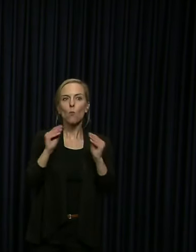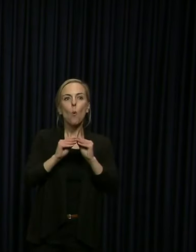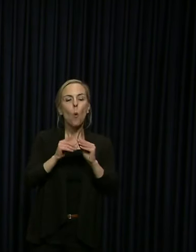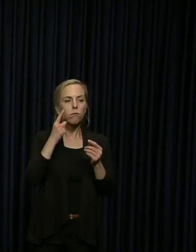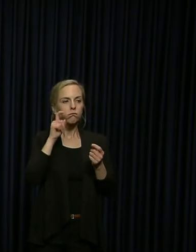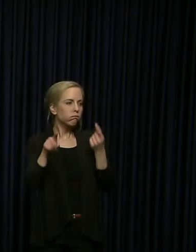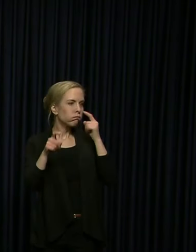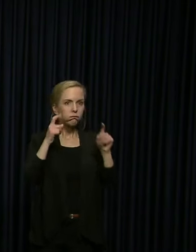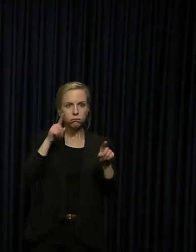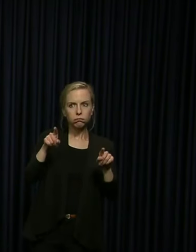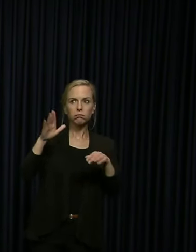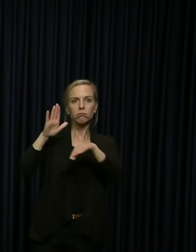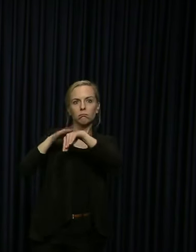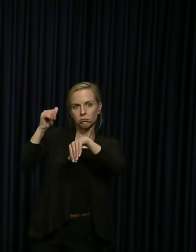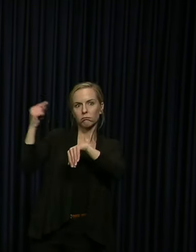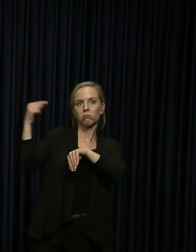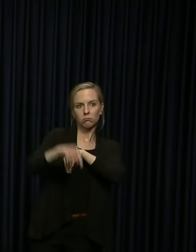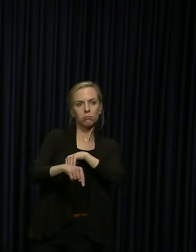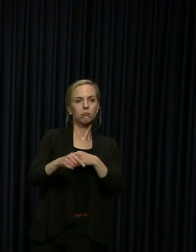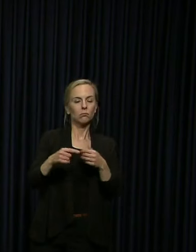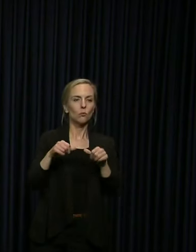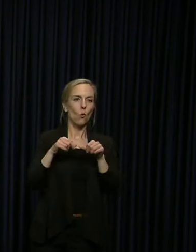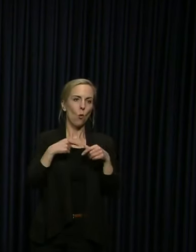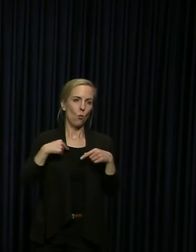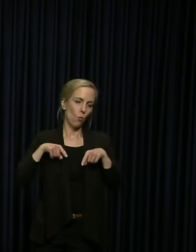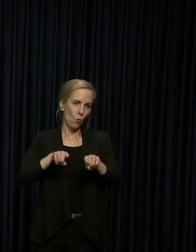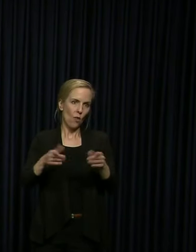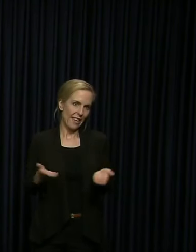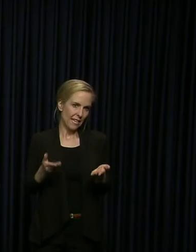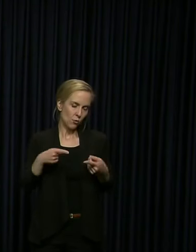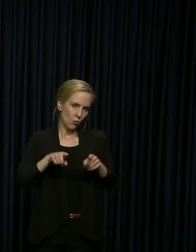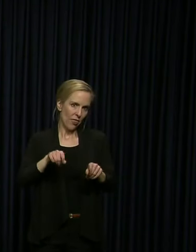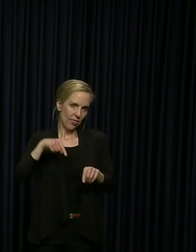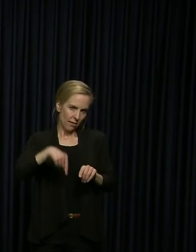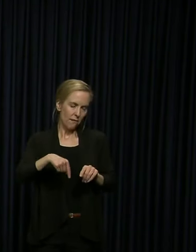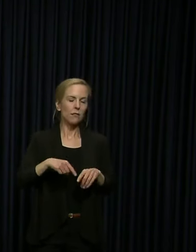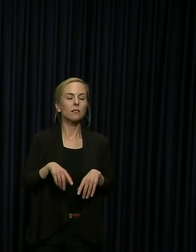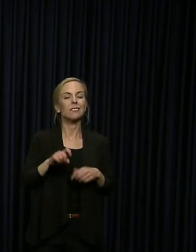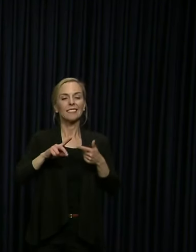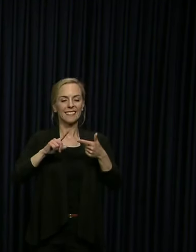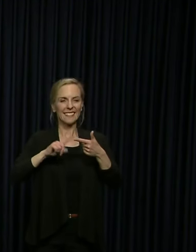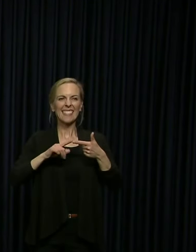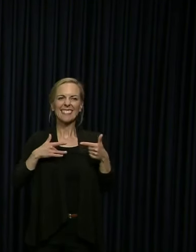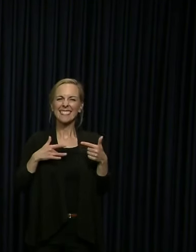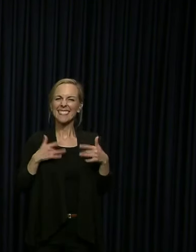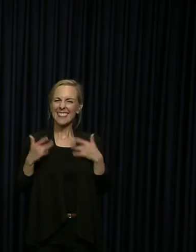A MAXIMUM OF 2,000 TESTS PER DAY. WE'LL START A LITTLE SLOWLY IN